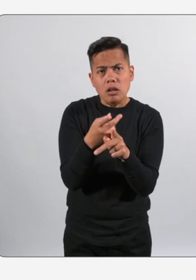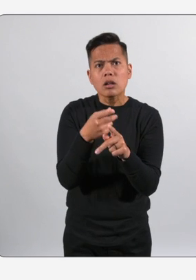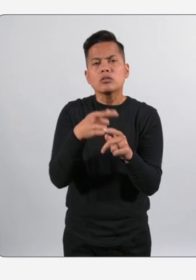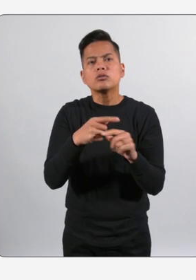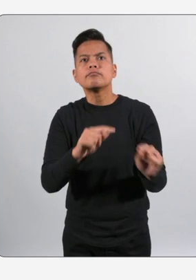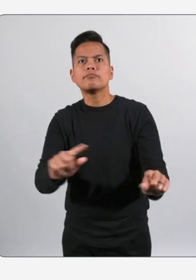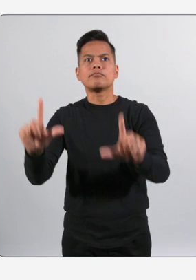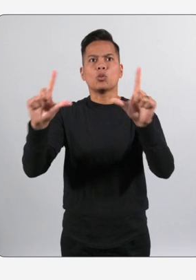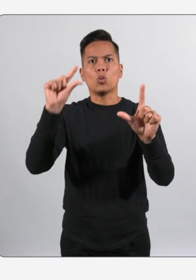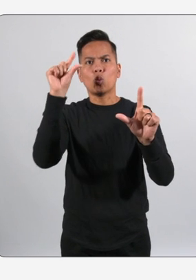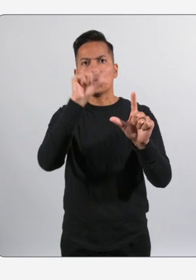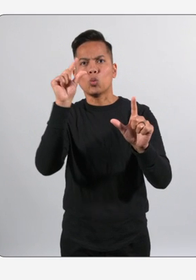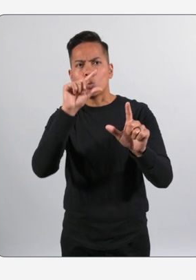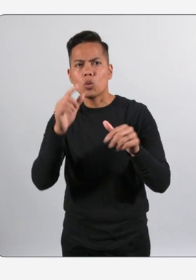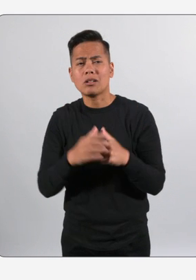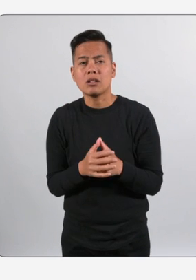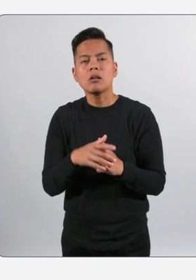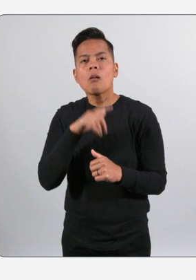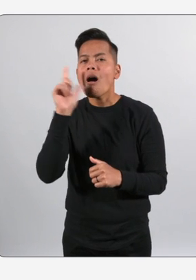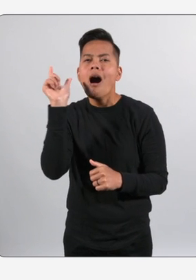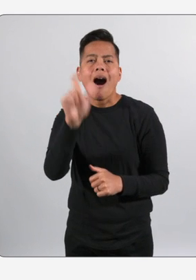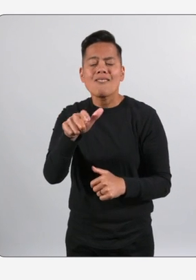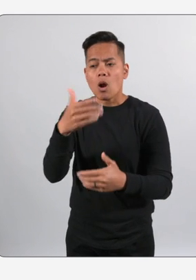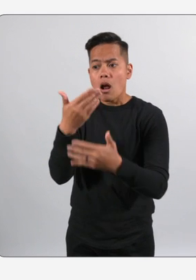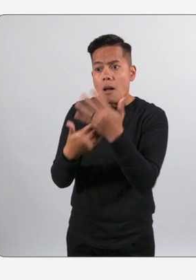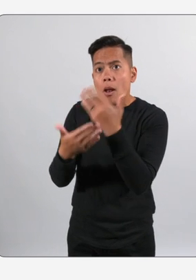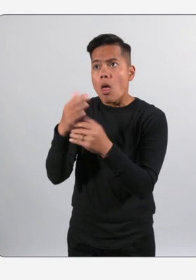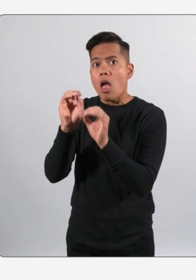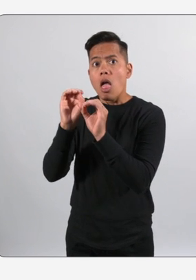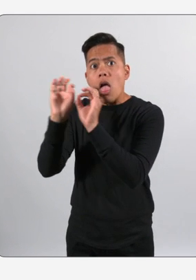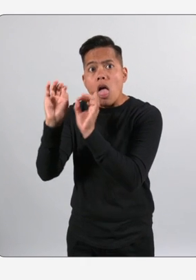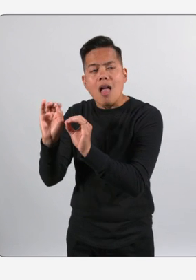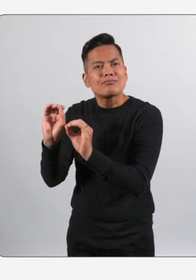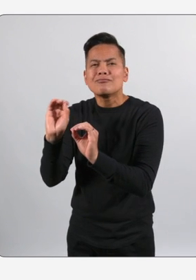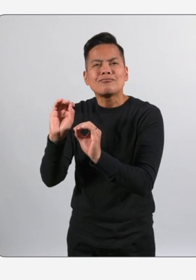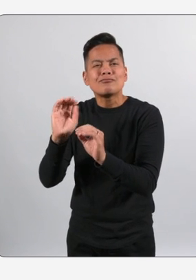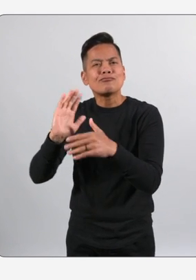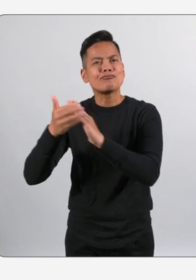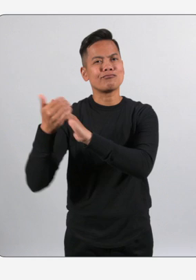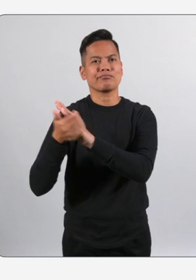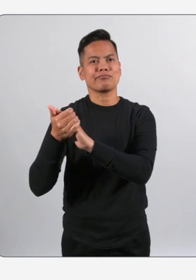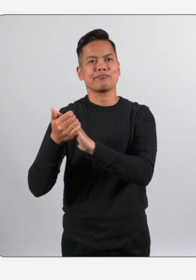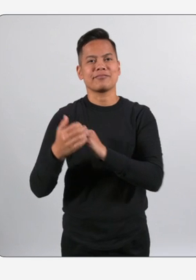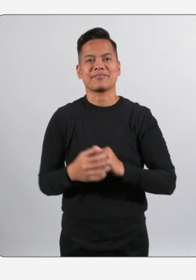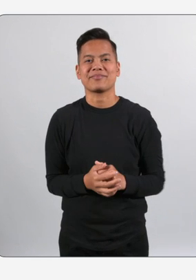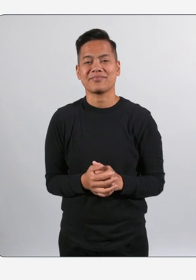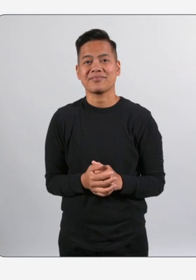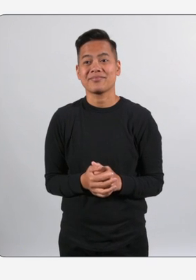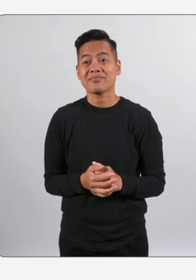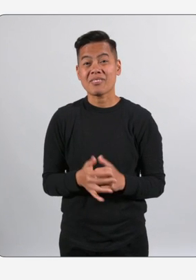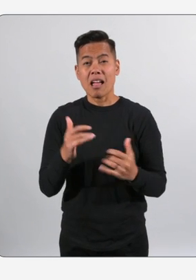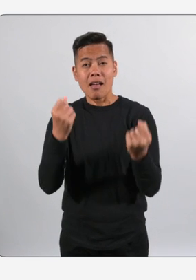without the hassle of manually uploading a feed. You'll also get insights on top selling products on Google